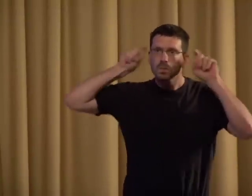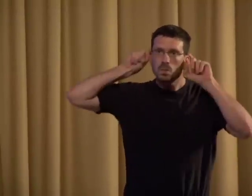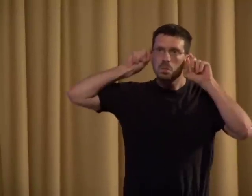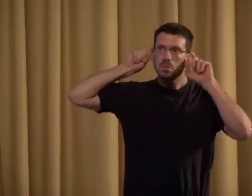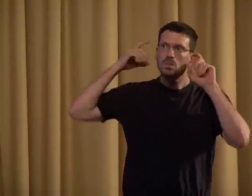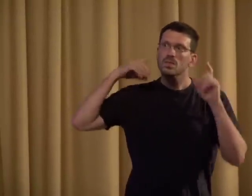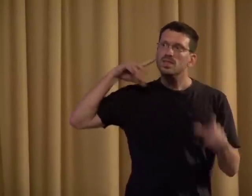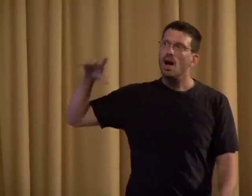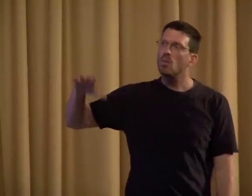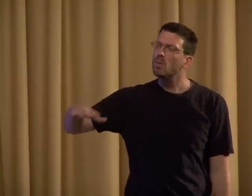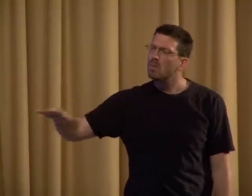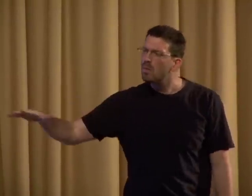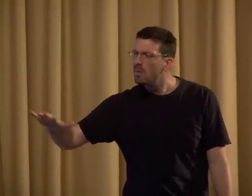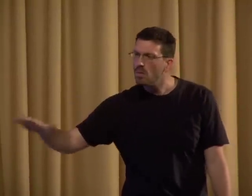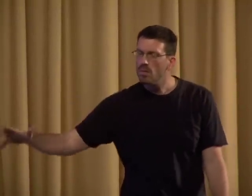For example, I grew up hard of hearing, oral, with hearing aids, and had one experience of sound.